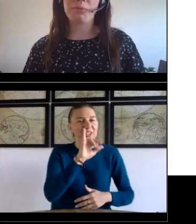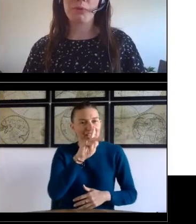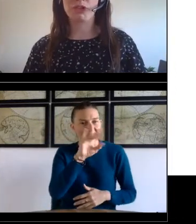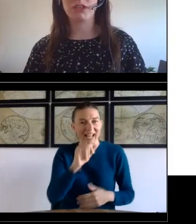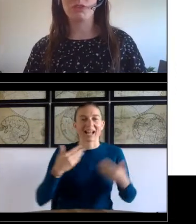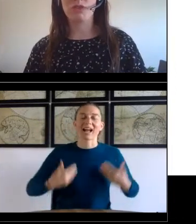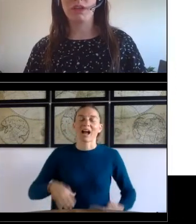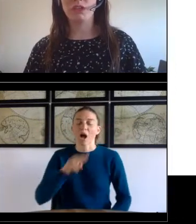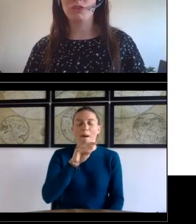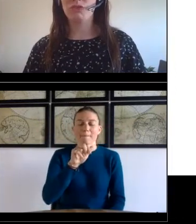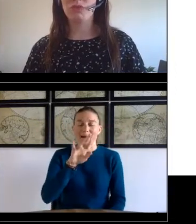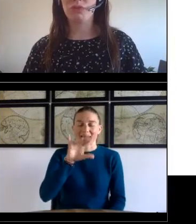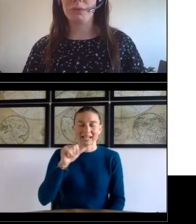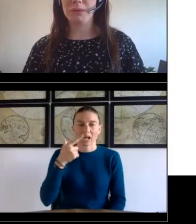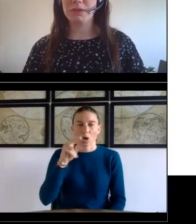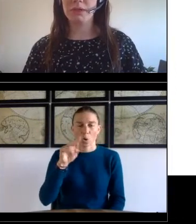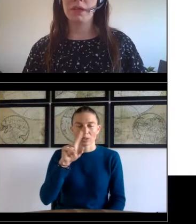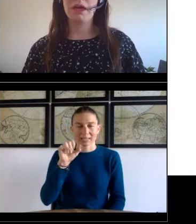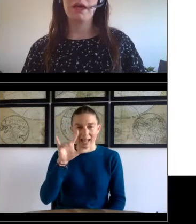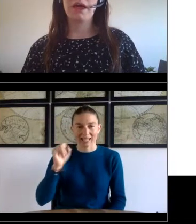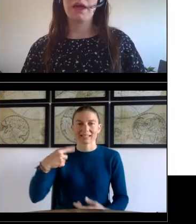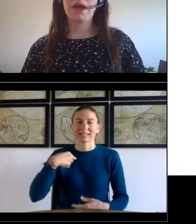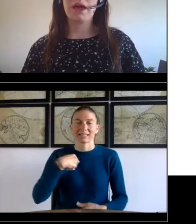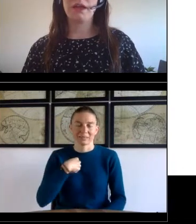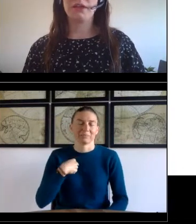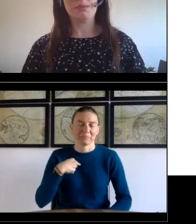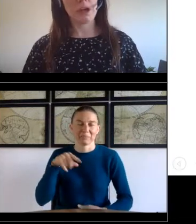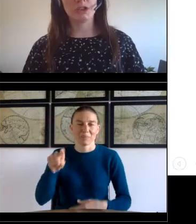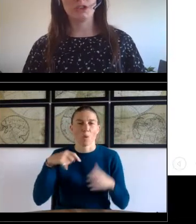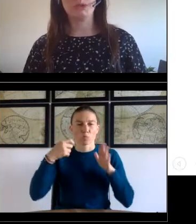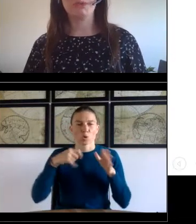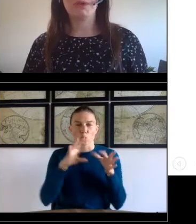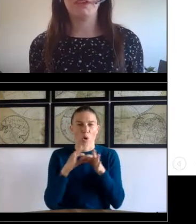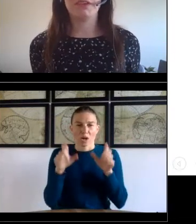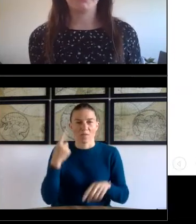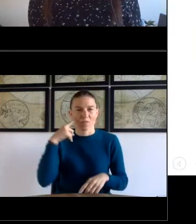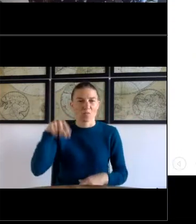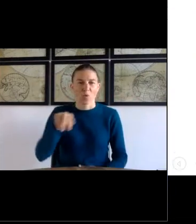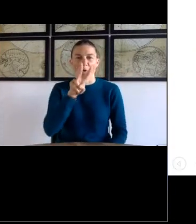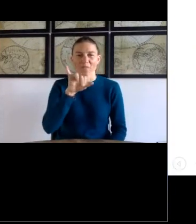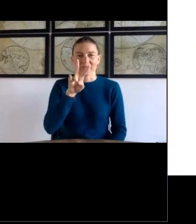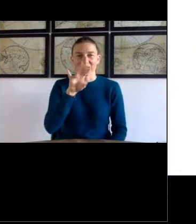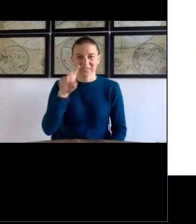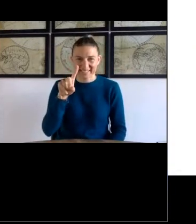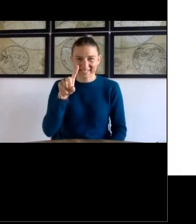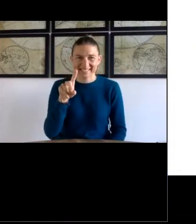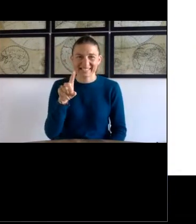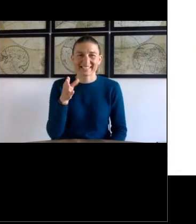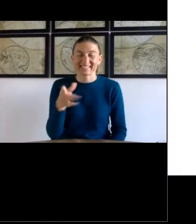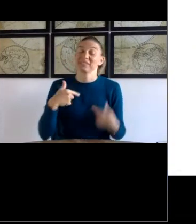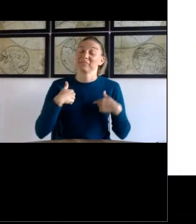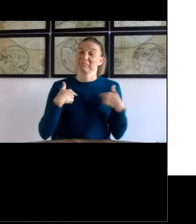I'm project coordinator for VIVID. And it's pleasure to be speaking today in this webinar.